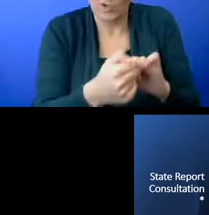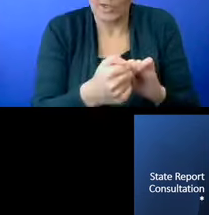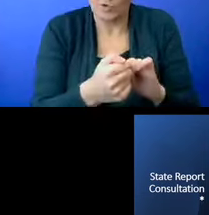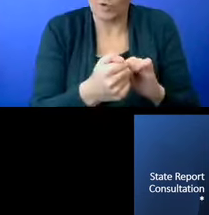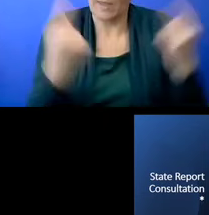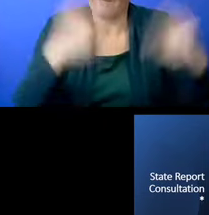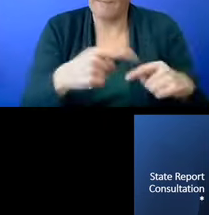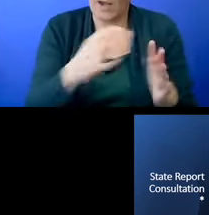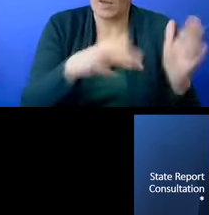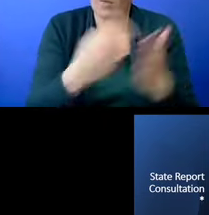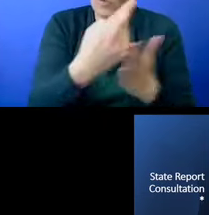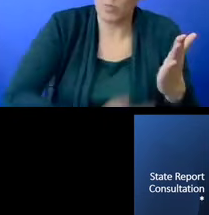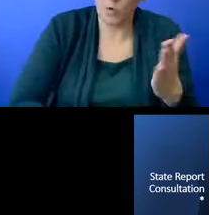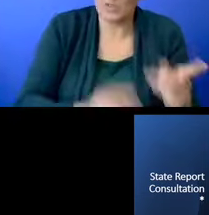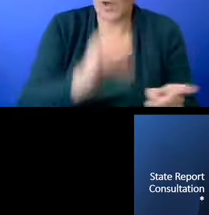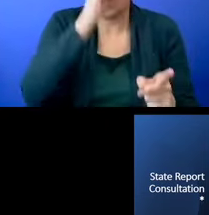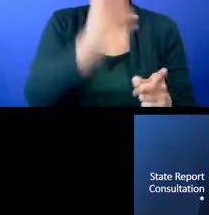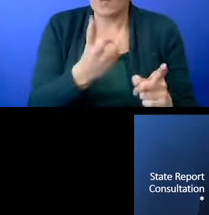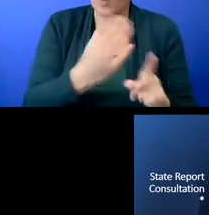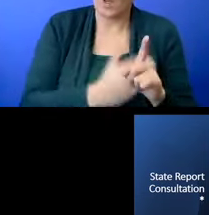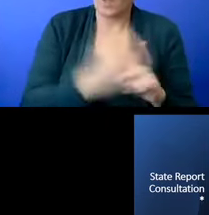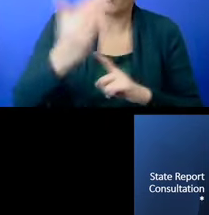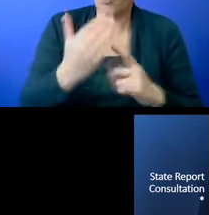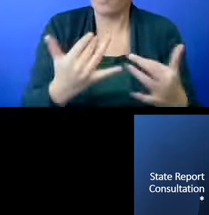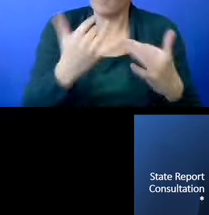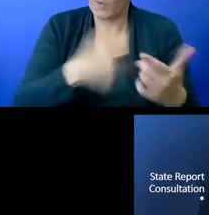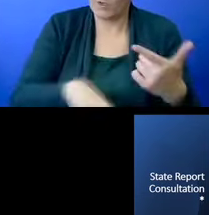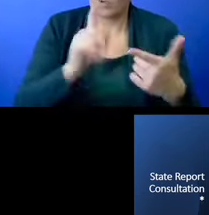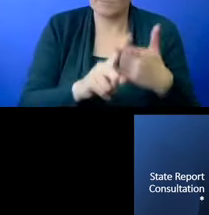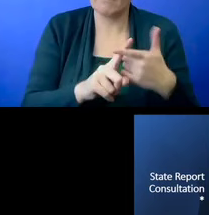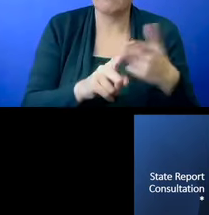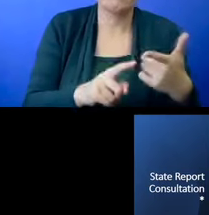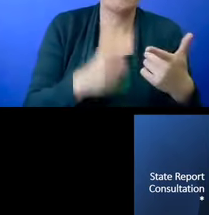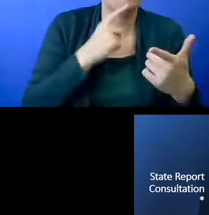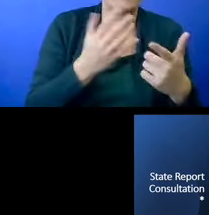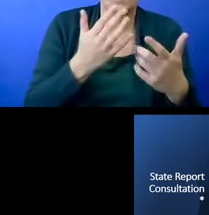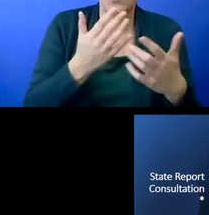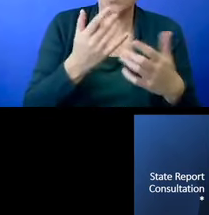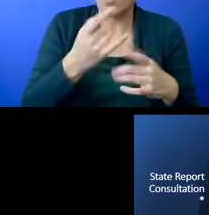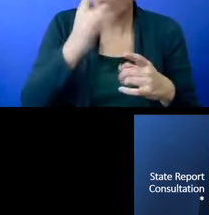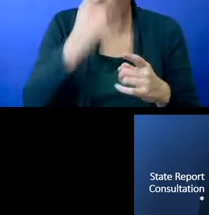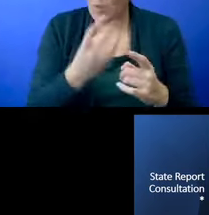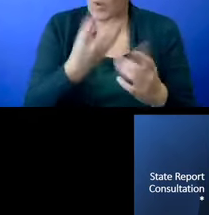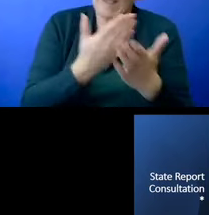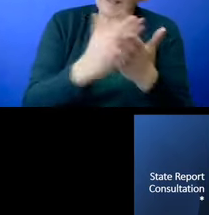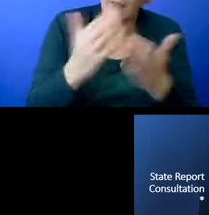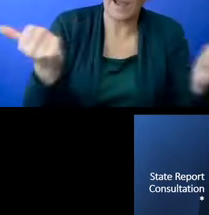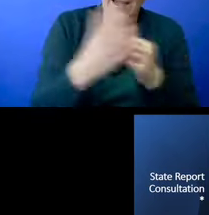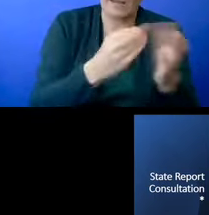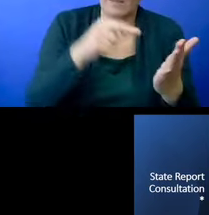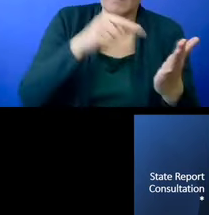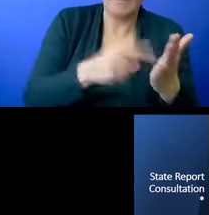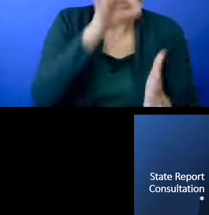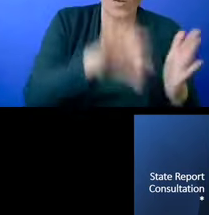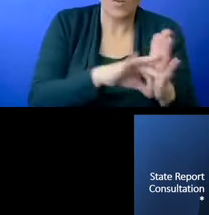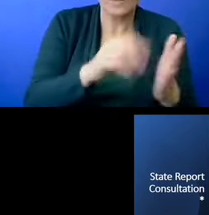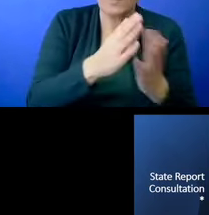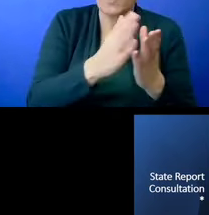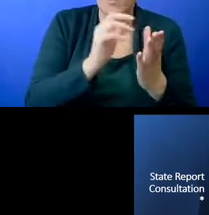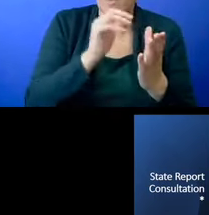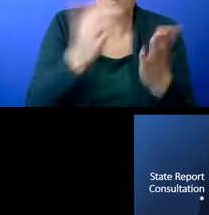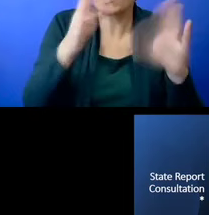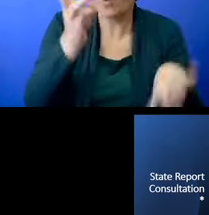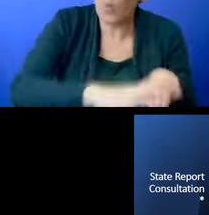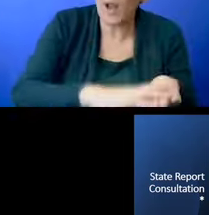hopefully improving the level of information provided, clarifying anything the state has misrepresented or missed out.